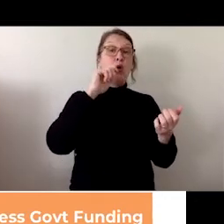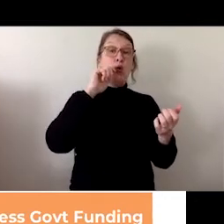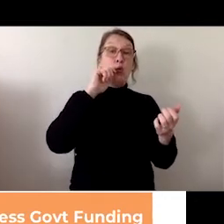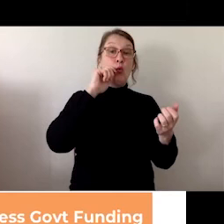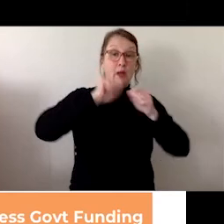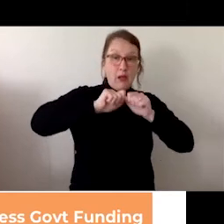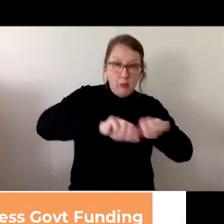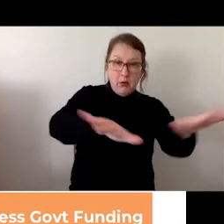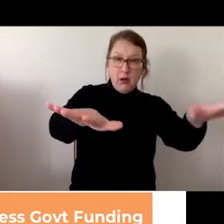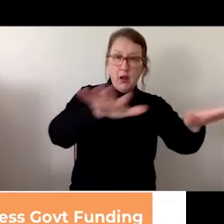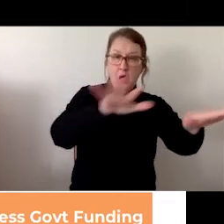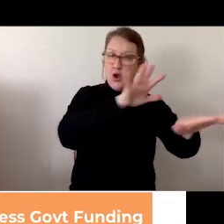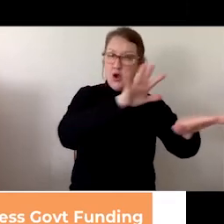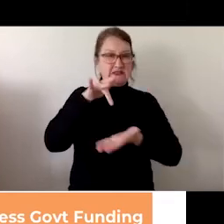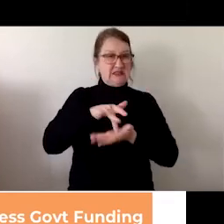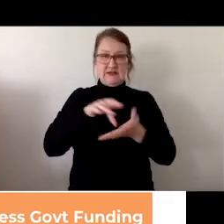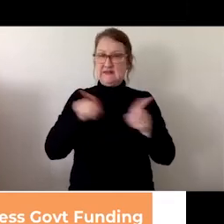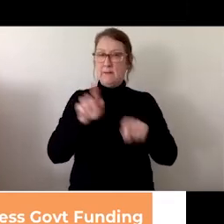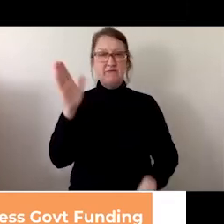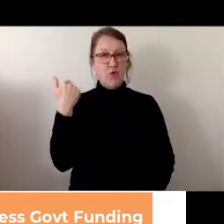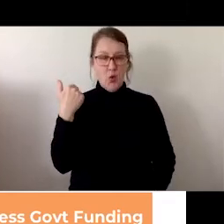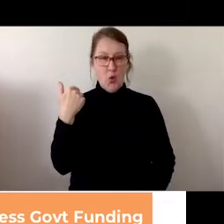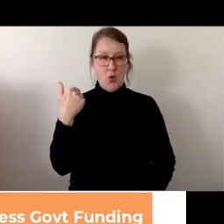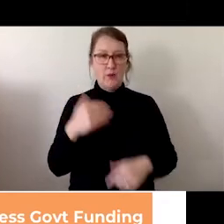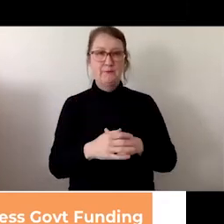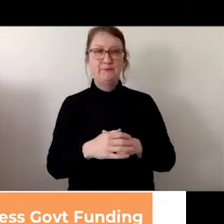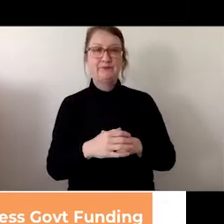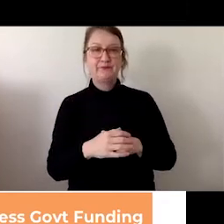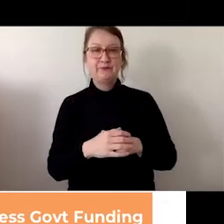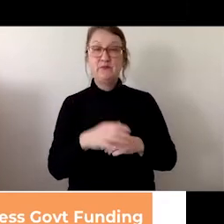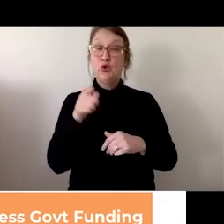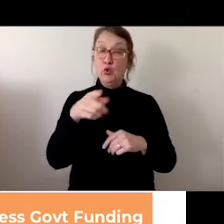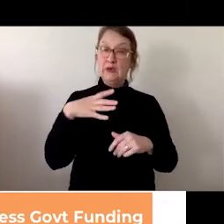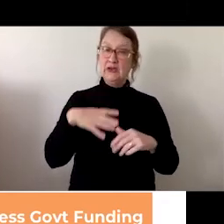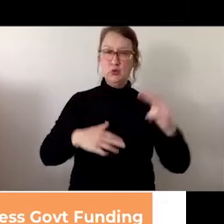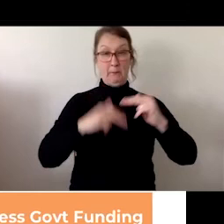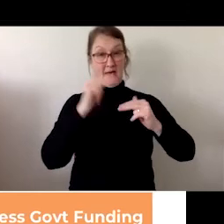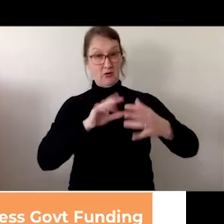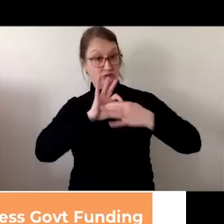What that means for you is building strong and direct engagement with consumers is going to help you reach them